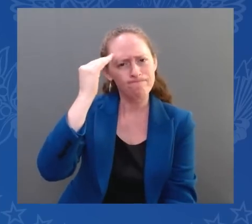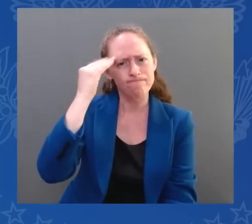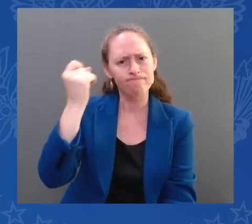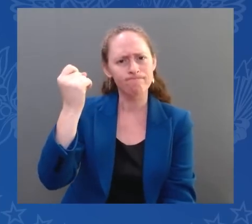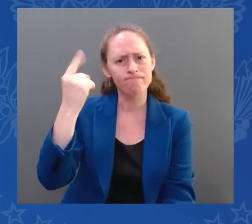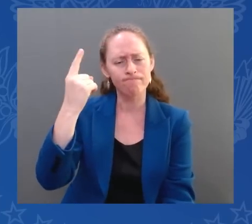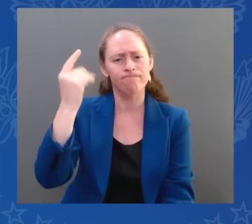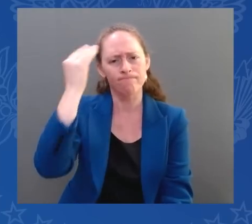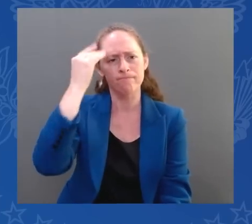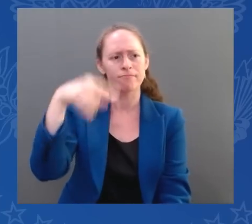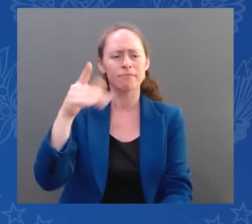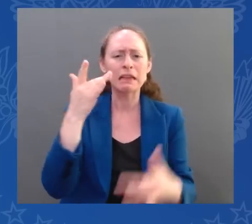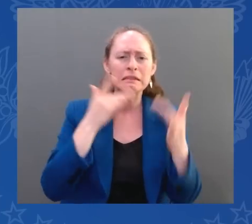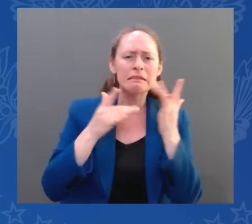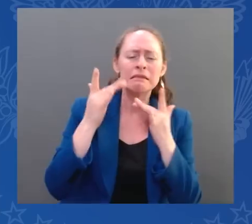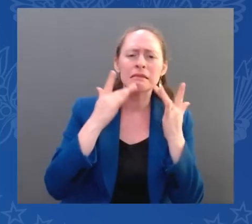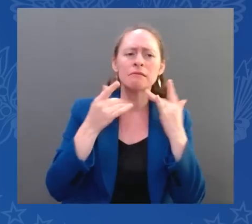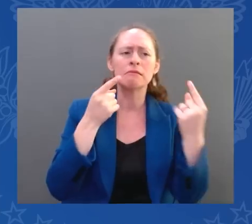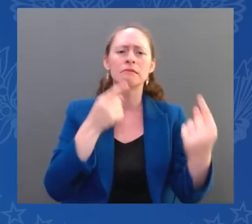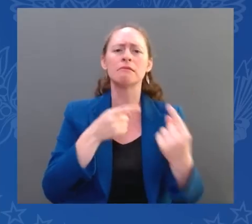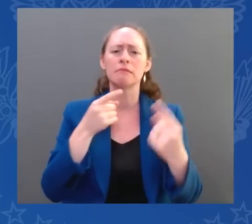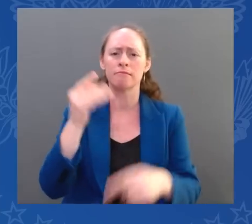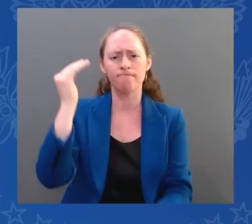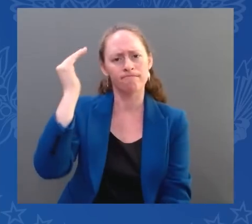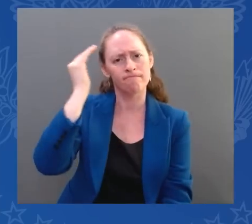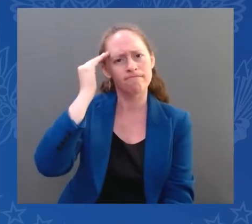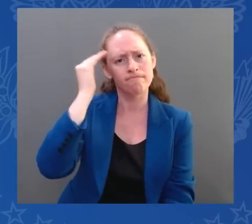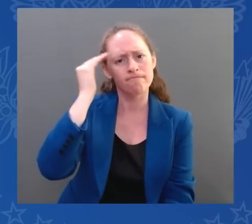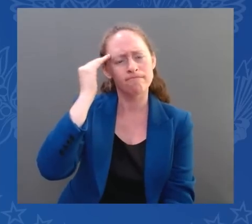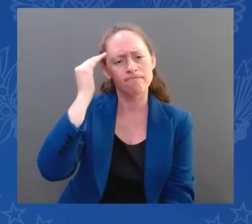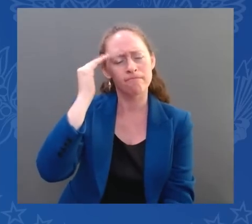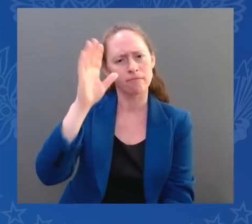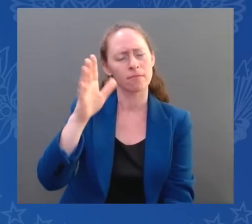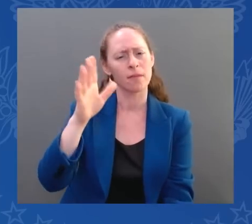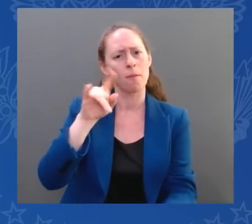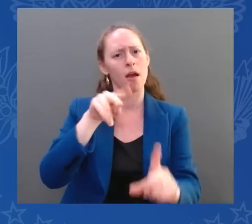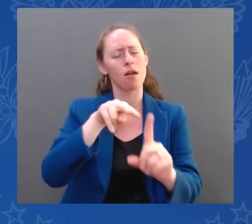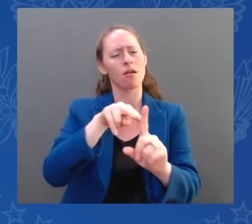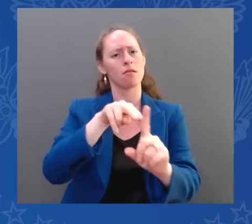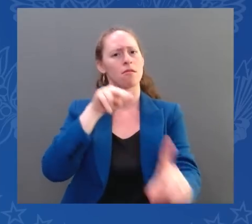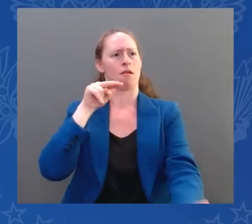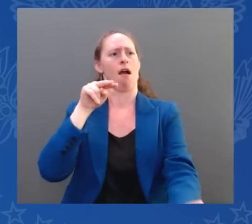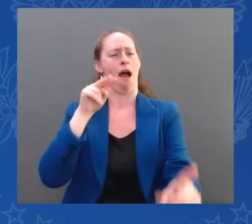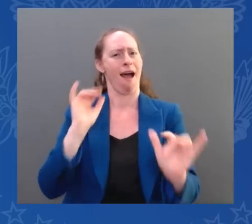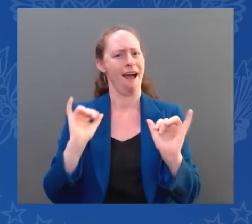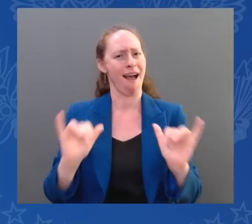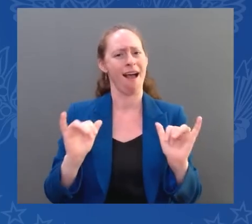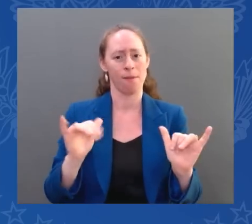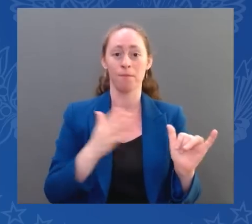is moving this country in a better direction. The unemployment rate is near a historic low of 3.6 percent.